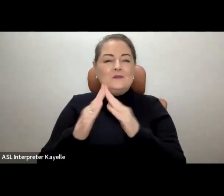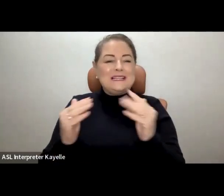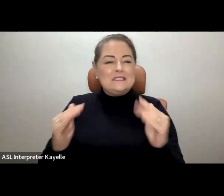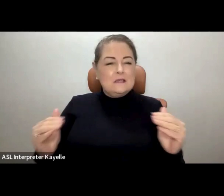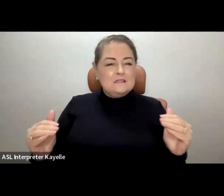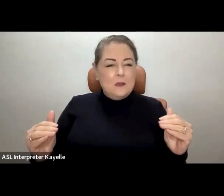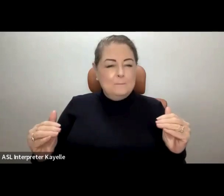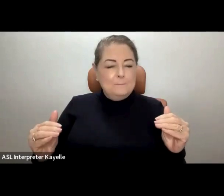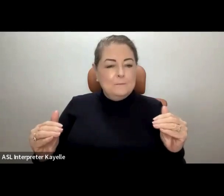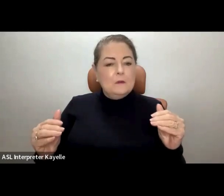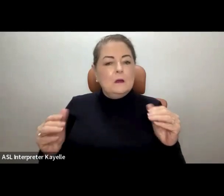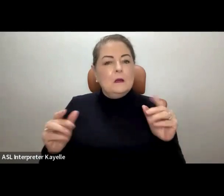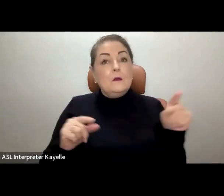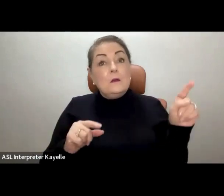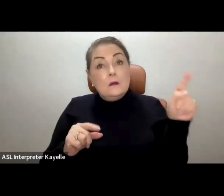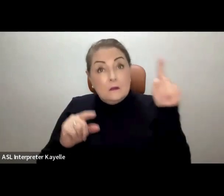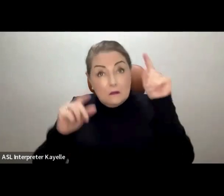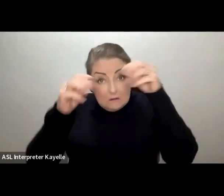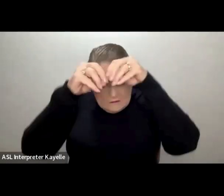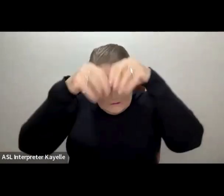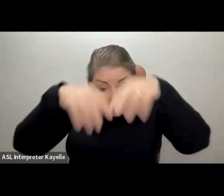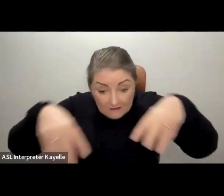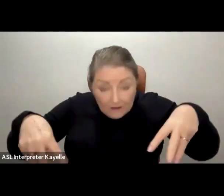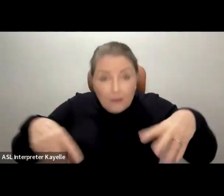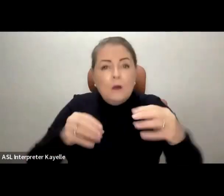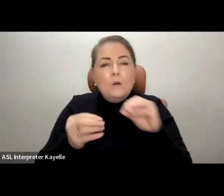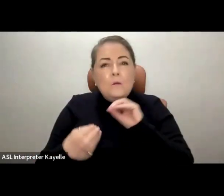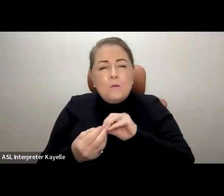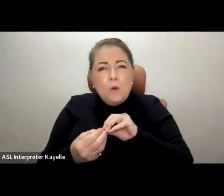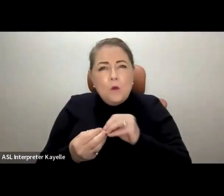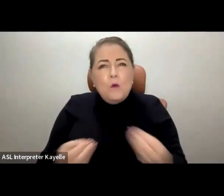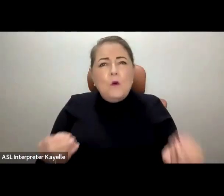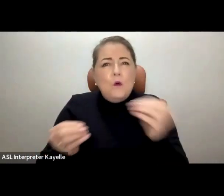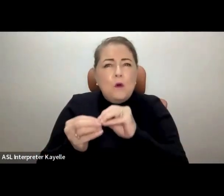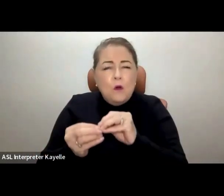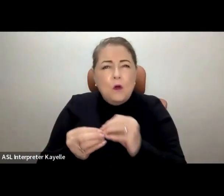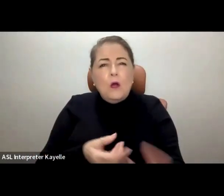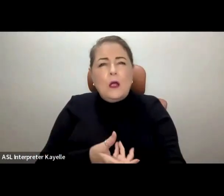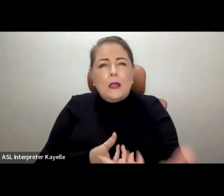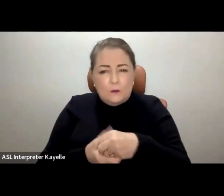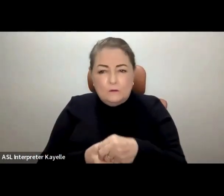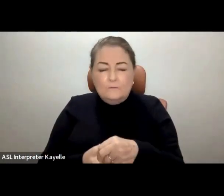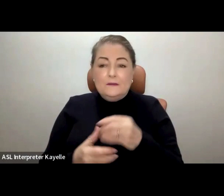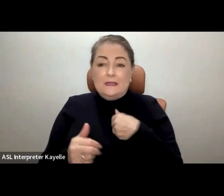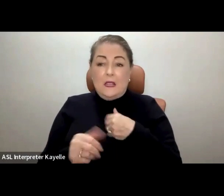inclusive. I'm going to share my screen out for a moment to talk